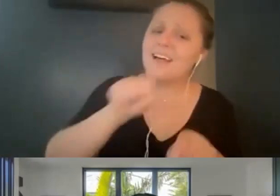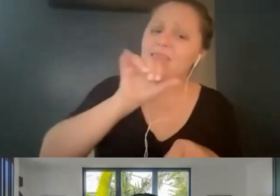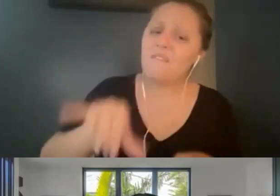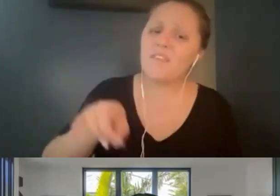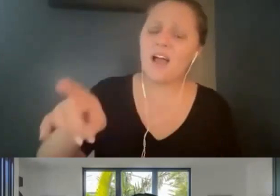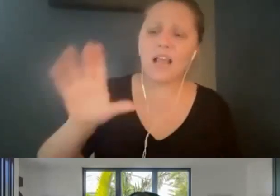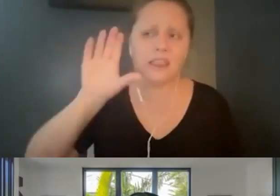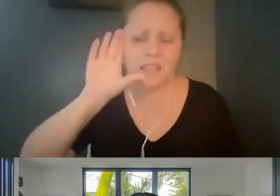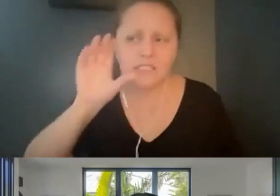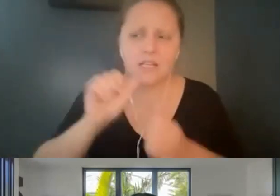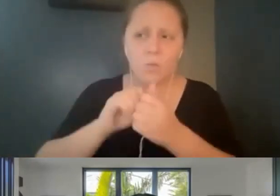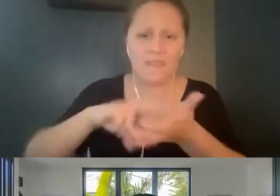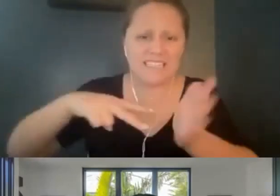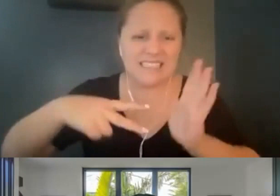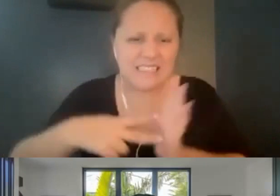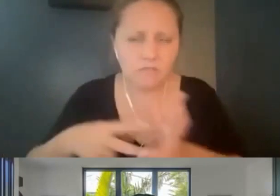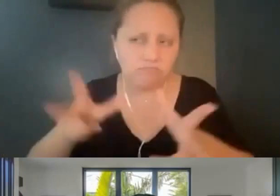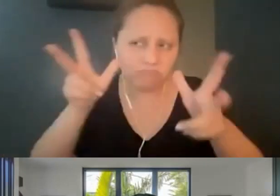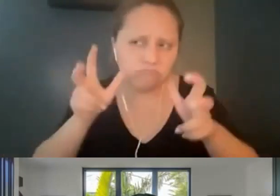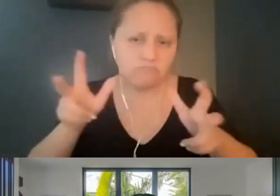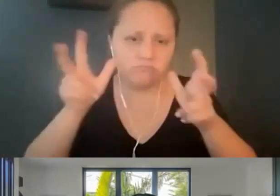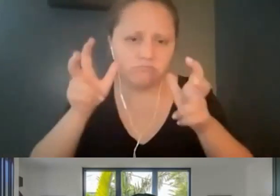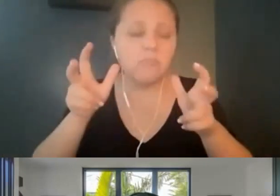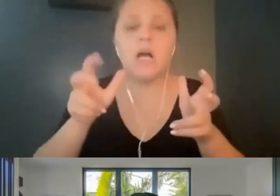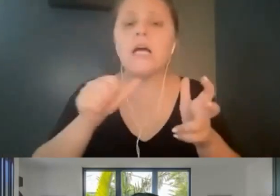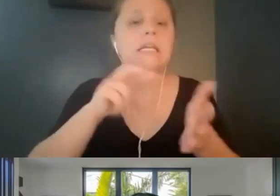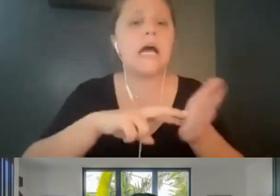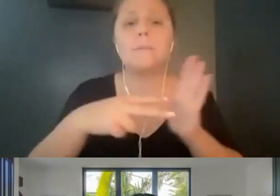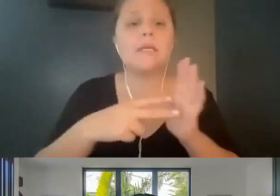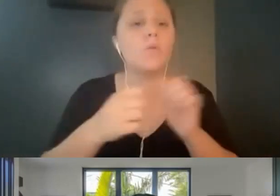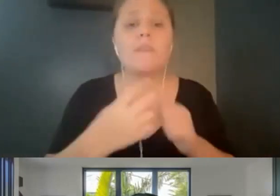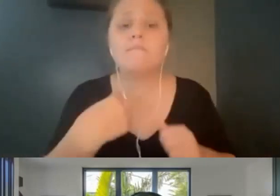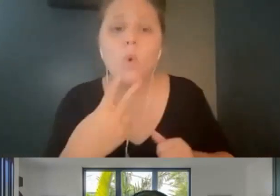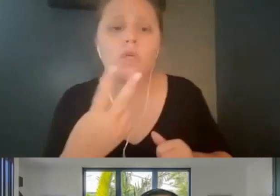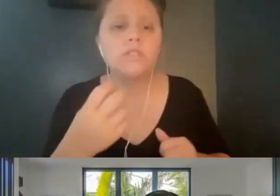what somebody is saying and it doesn't necessarily mean with with your voice. It could be with your eyes, it could be with your